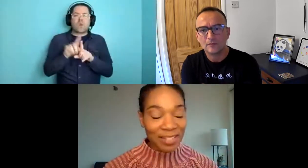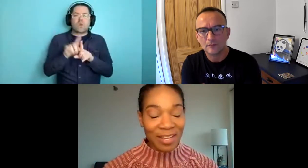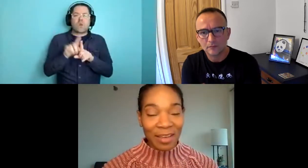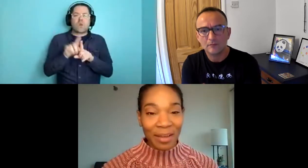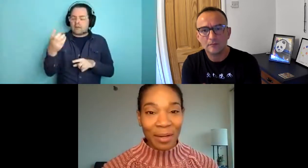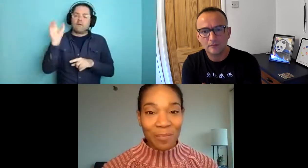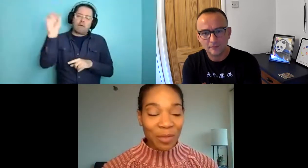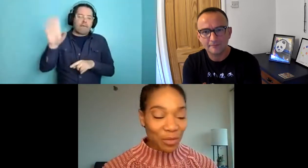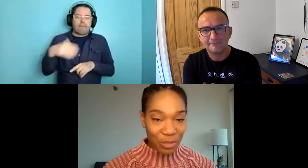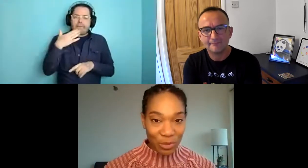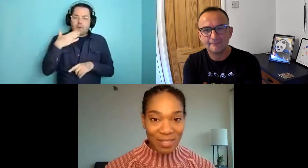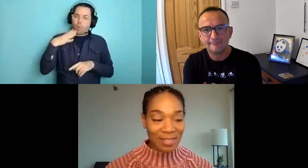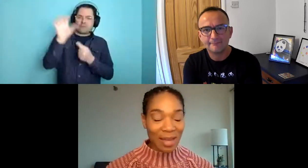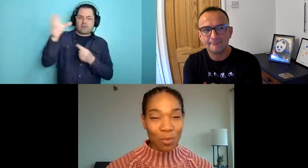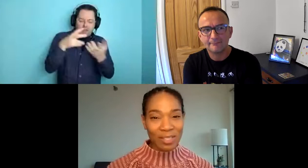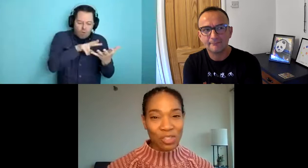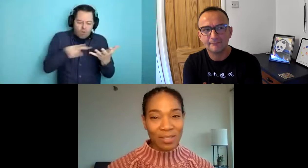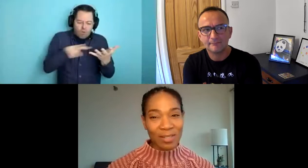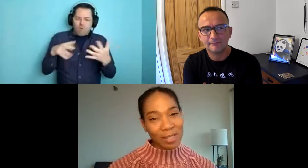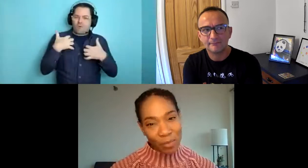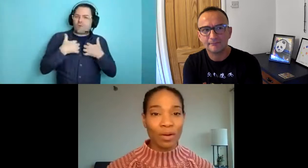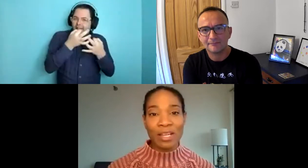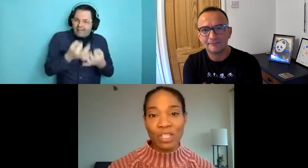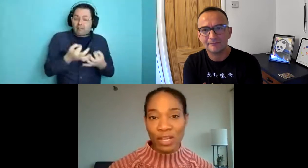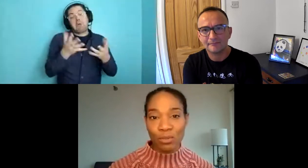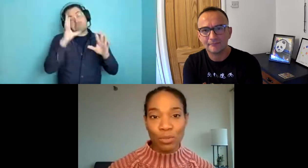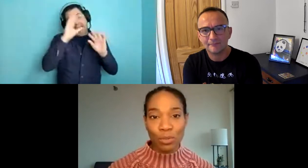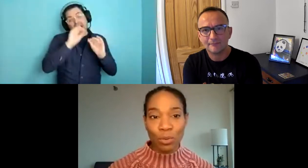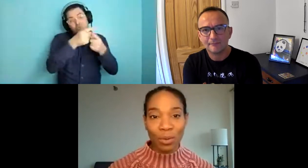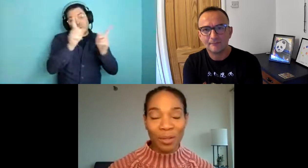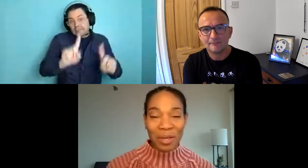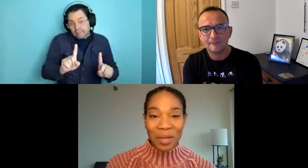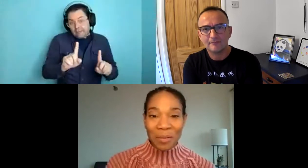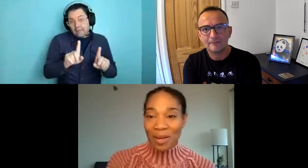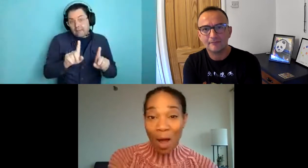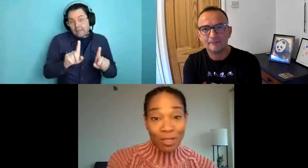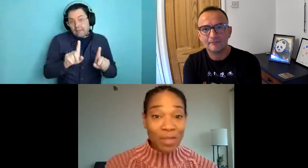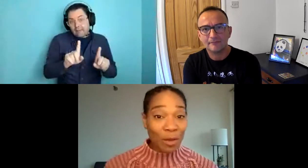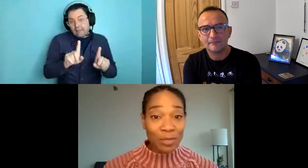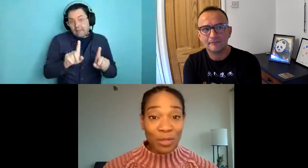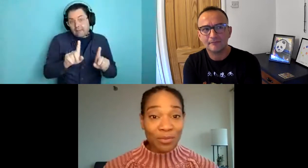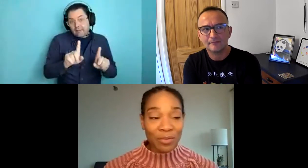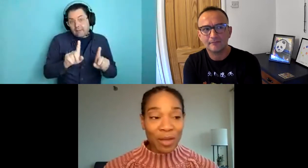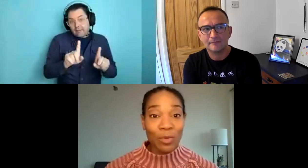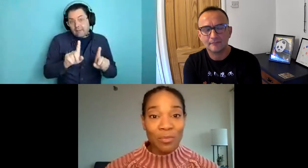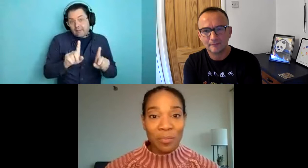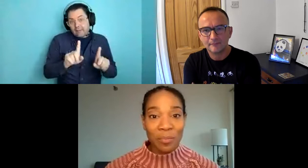but also was beautiful, that really represents the colourful nuances of our community right whether that